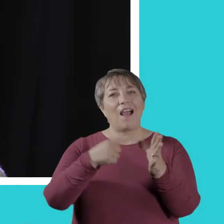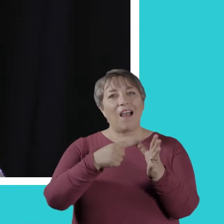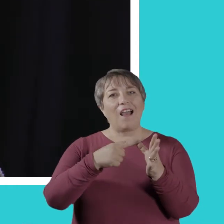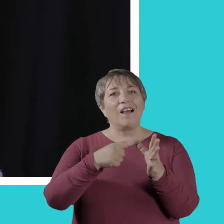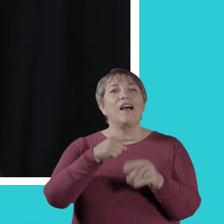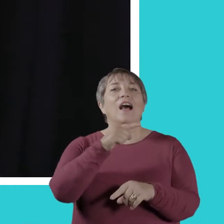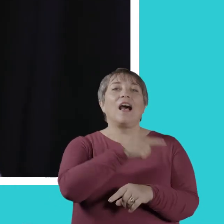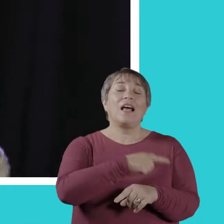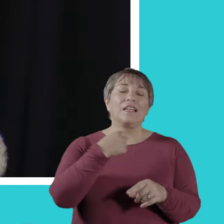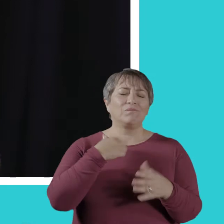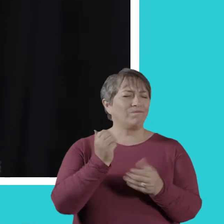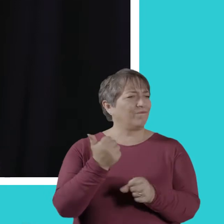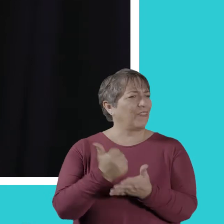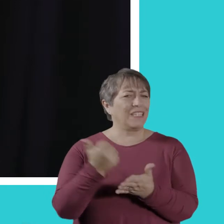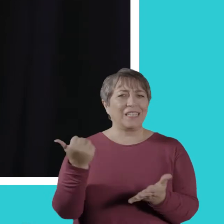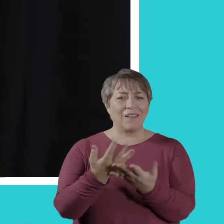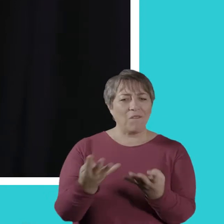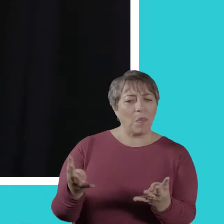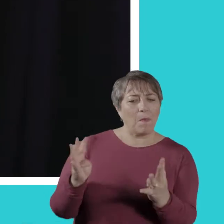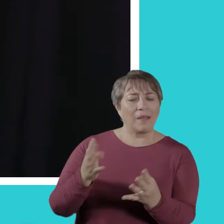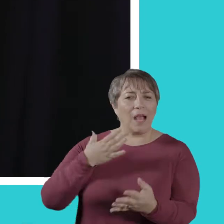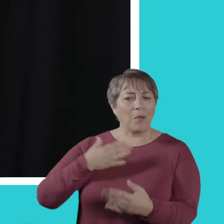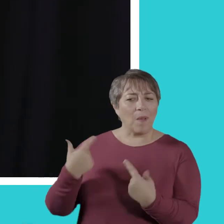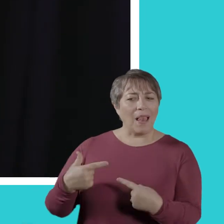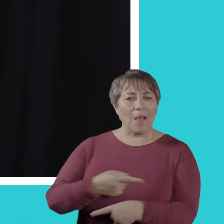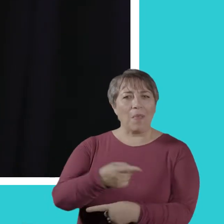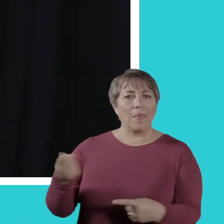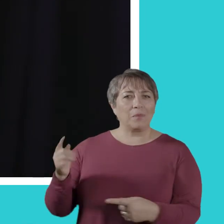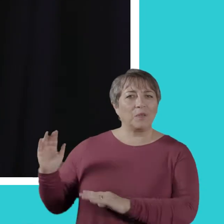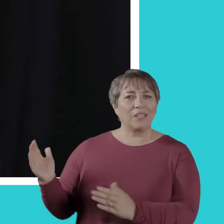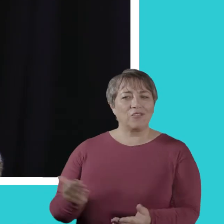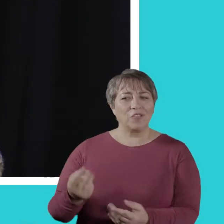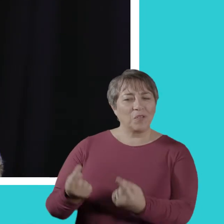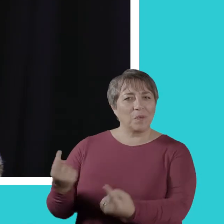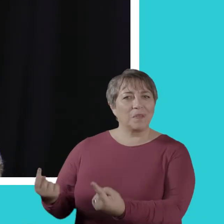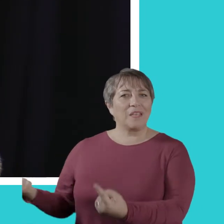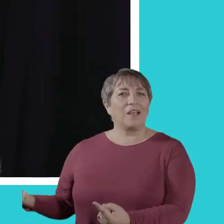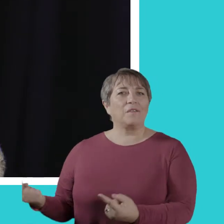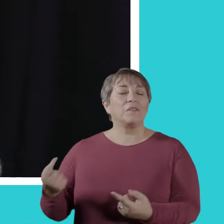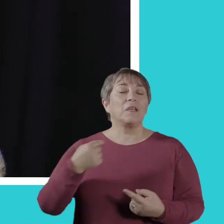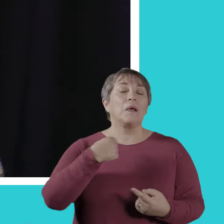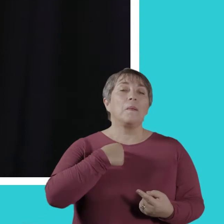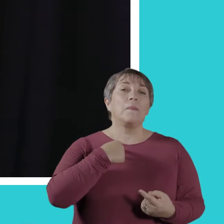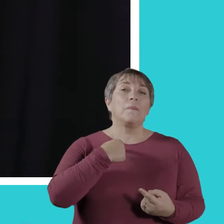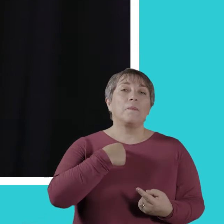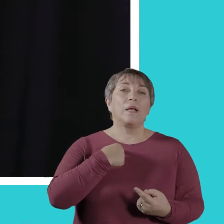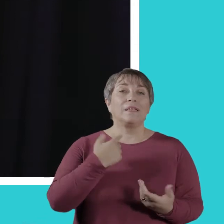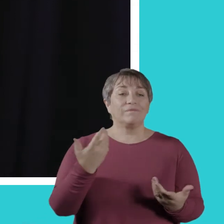a really fantastic panel. I am going to let them introduce themselves in just a second but just to give you a bit of an insight into how this conversation is going to work.